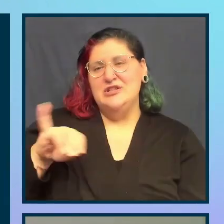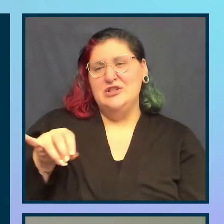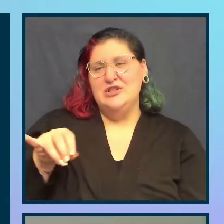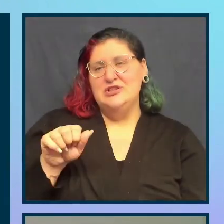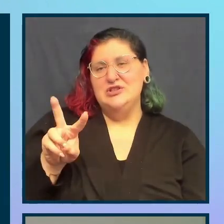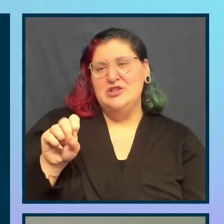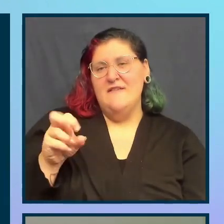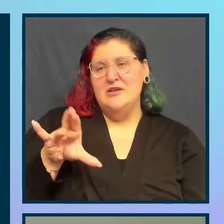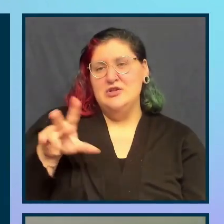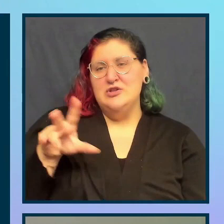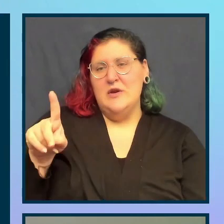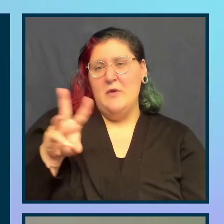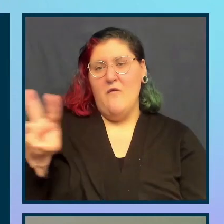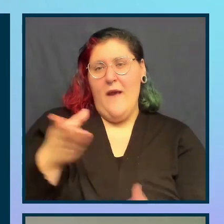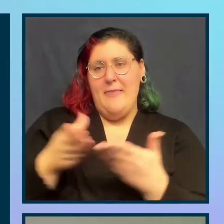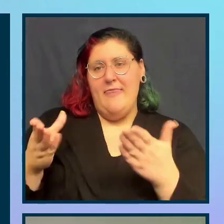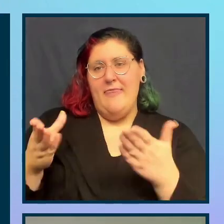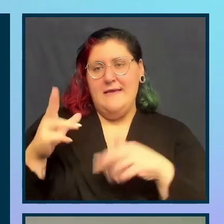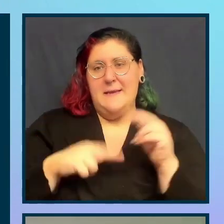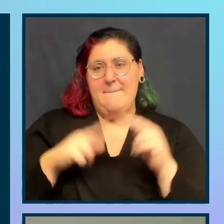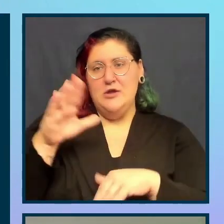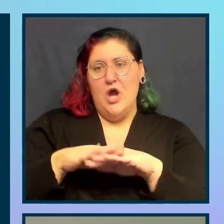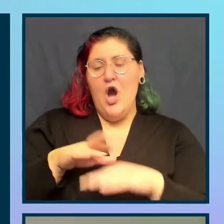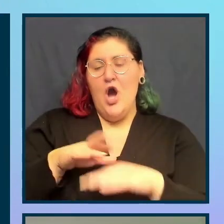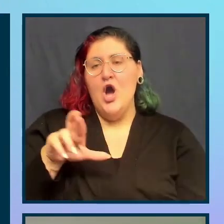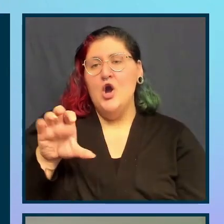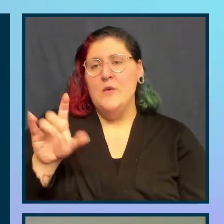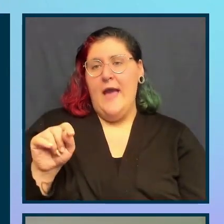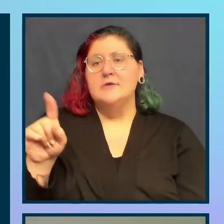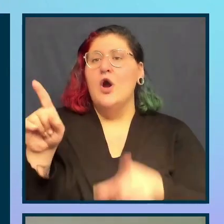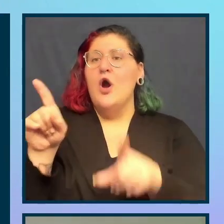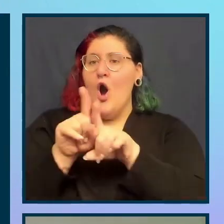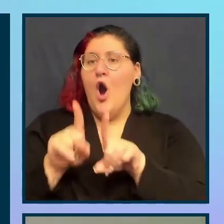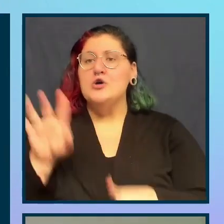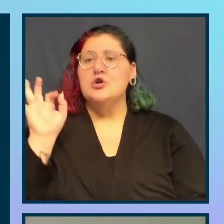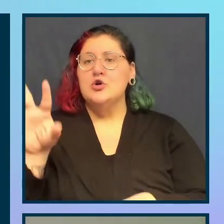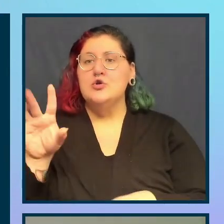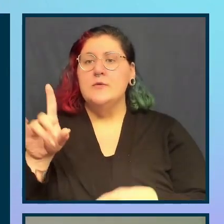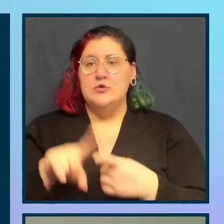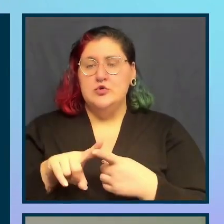And I also contribute to the ARIAs pack and ARIA practices guide, which is all to say, I spend a lot of time researching existing patterns